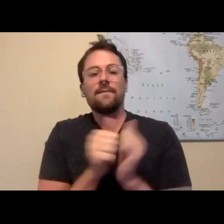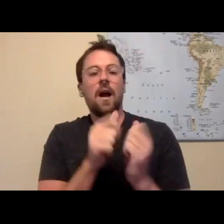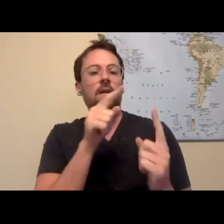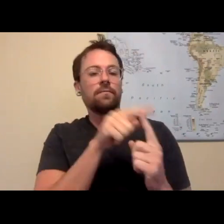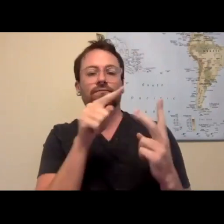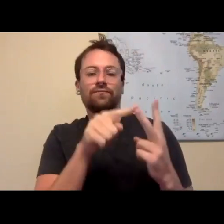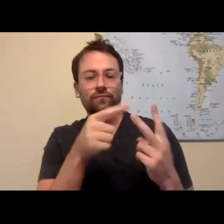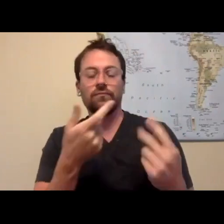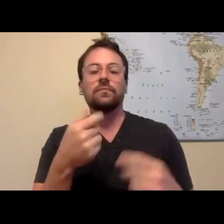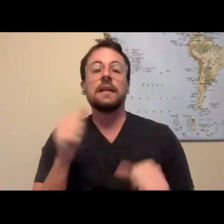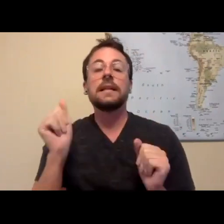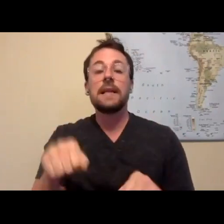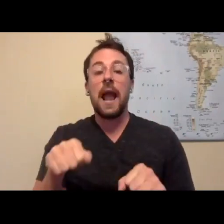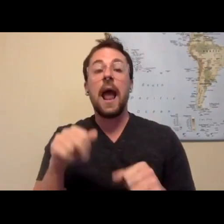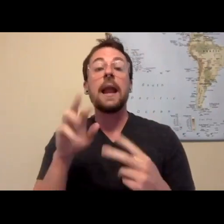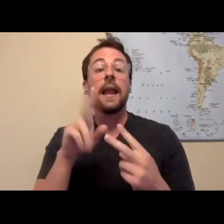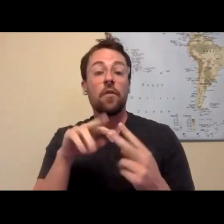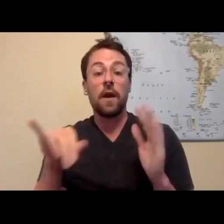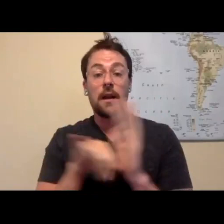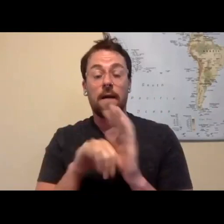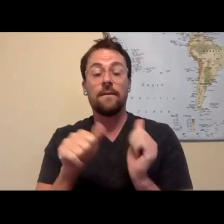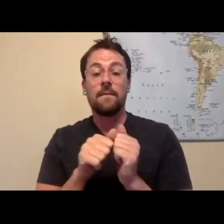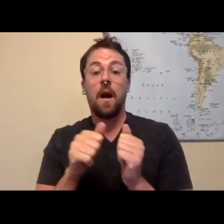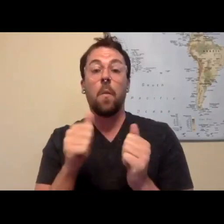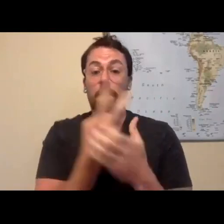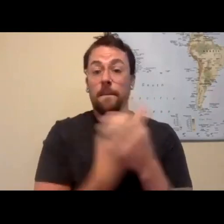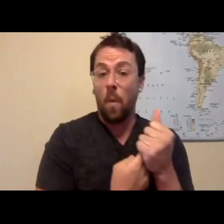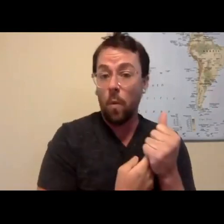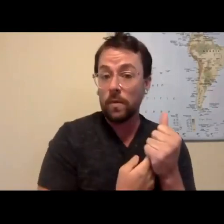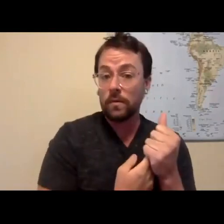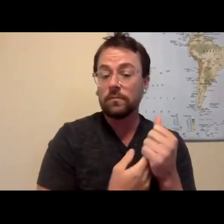idea that there's only two buckets, male and female.